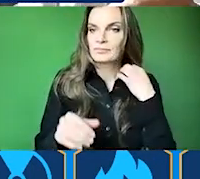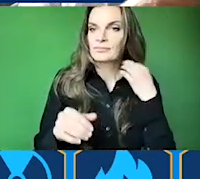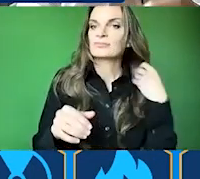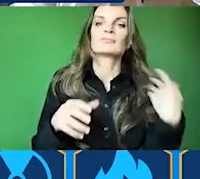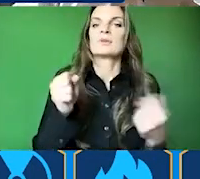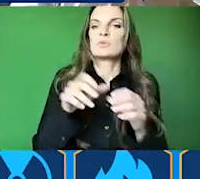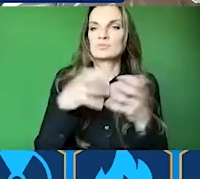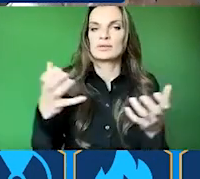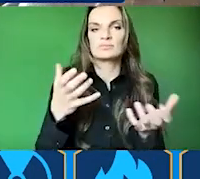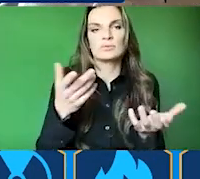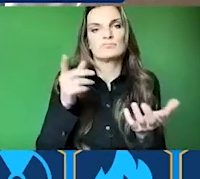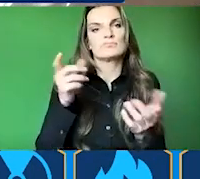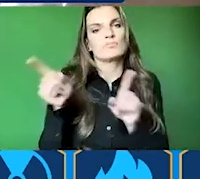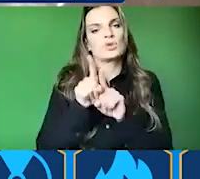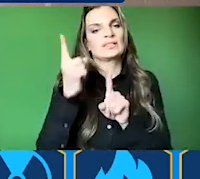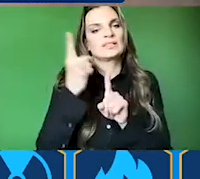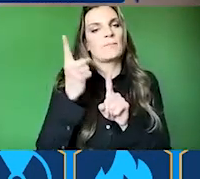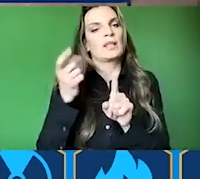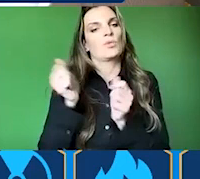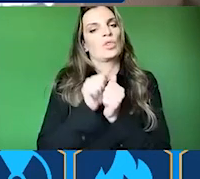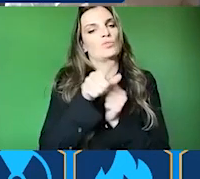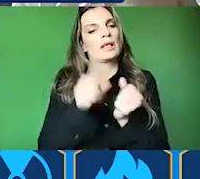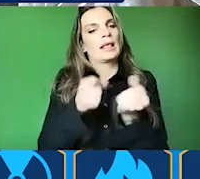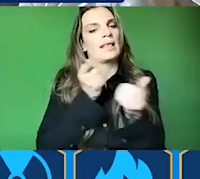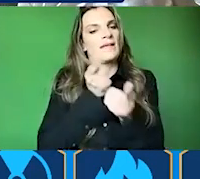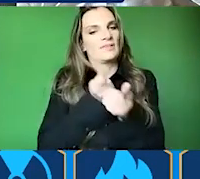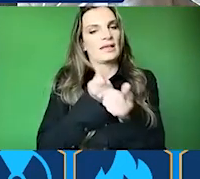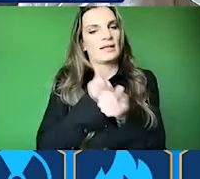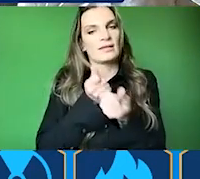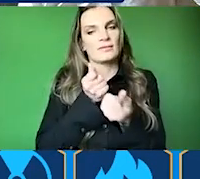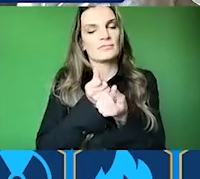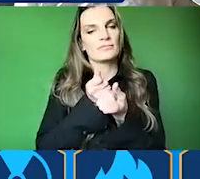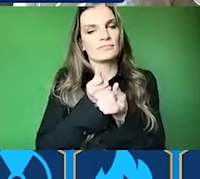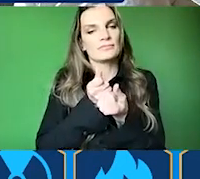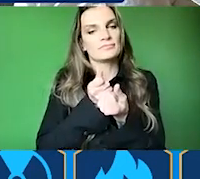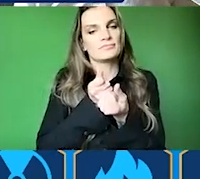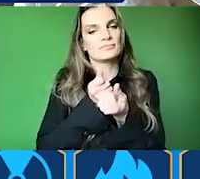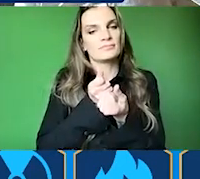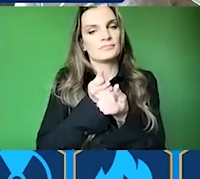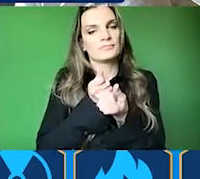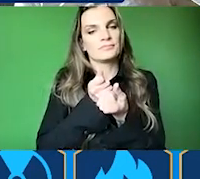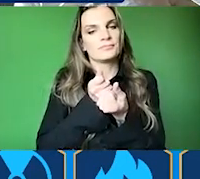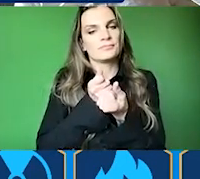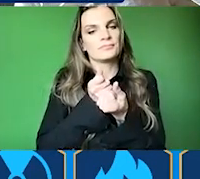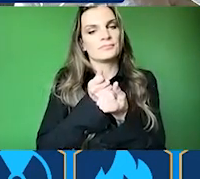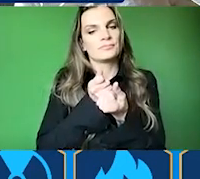someone with you to help advocate and to present you as the person who you want to be